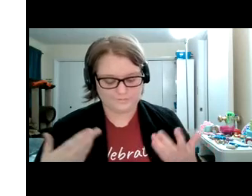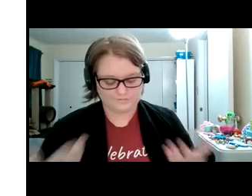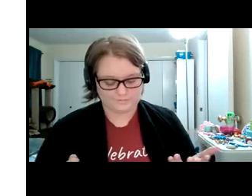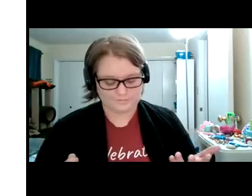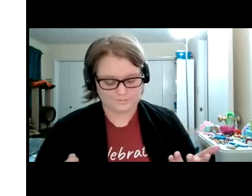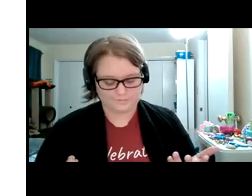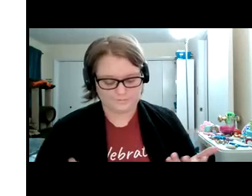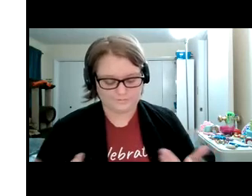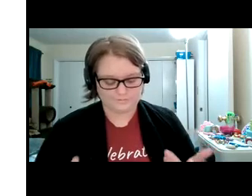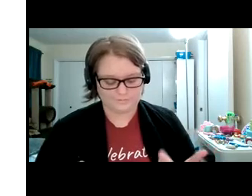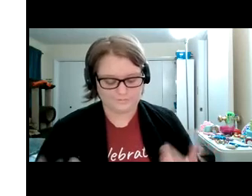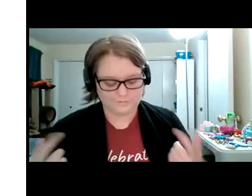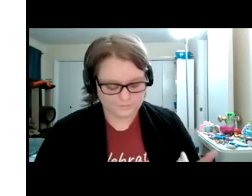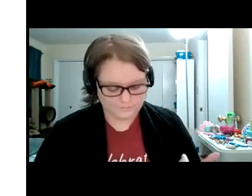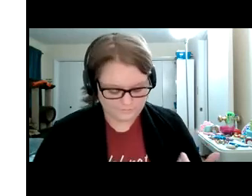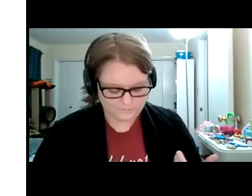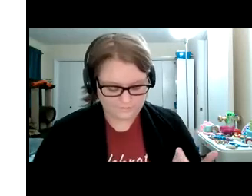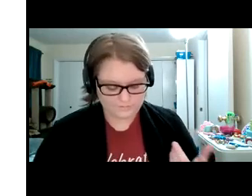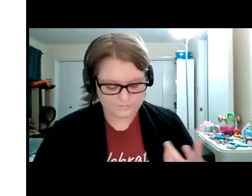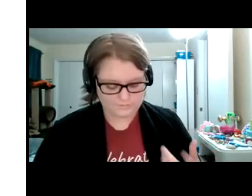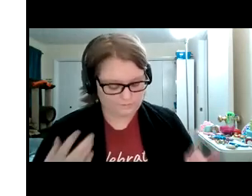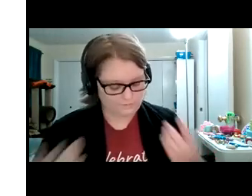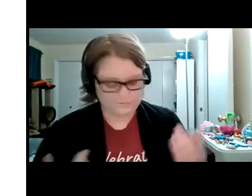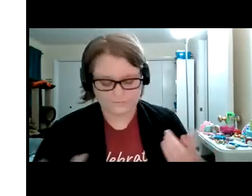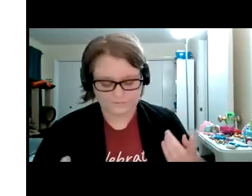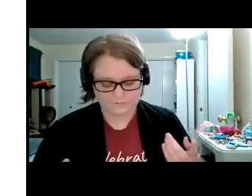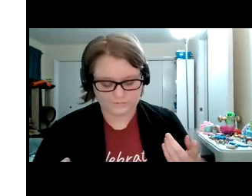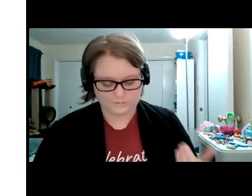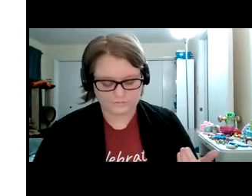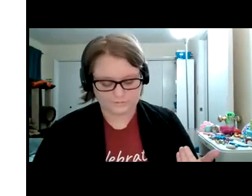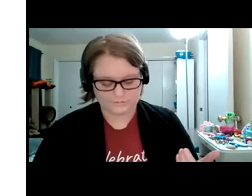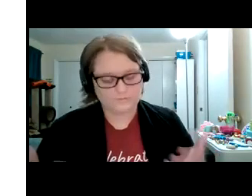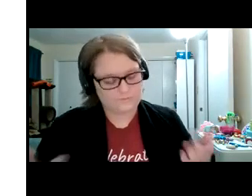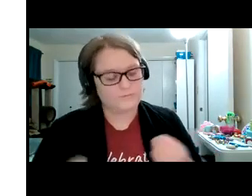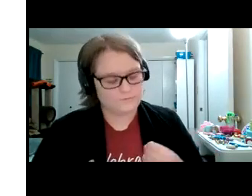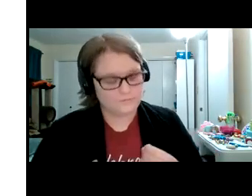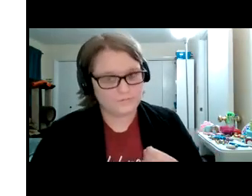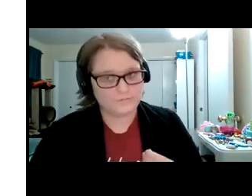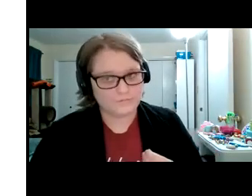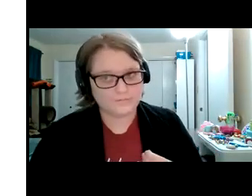action for bills, petitions, and other things that the community might need to be aware of.